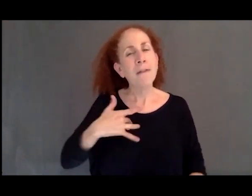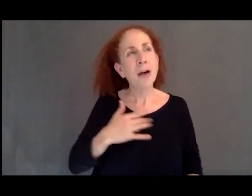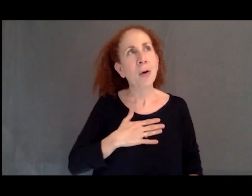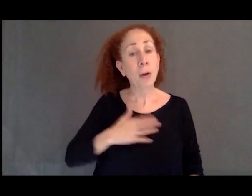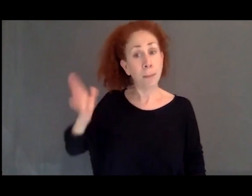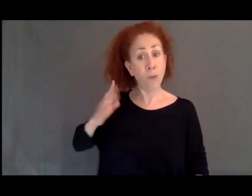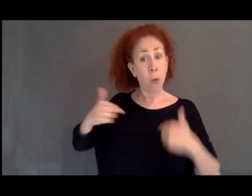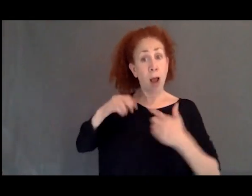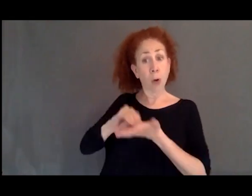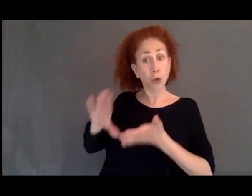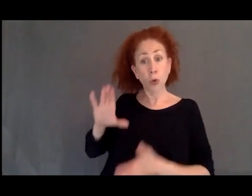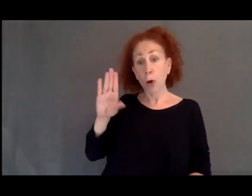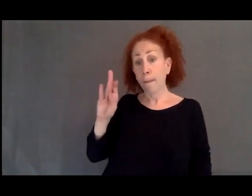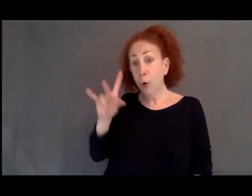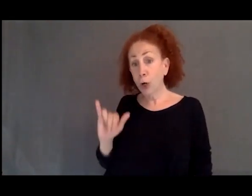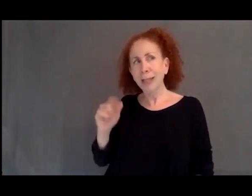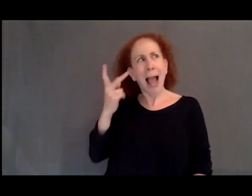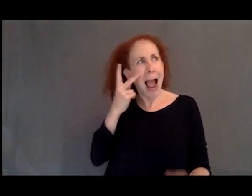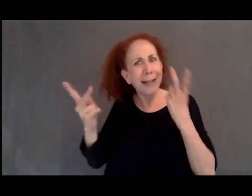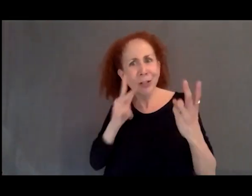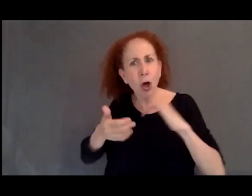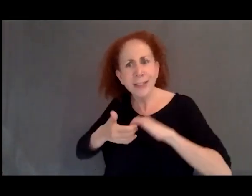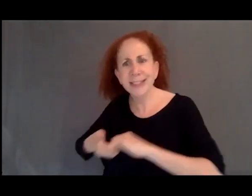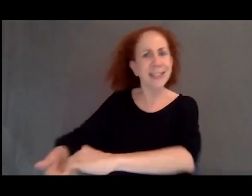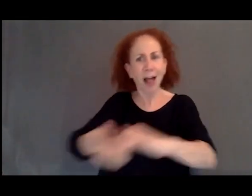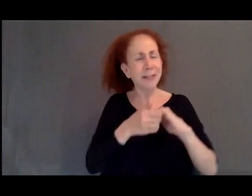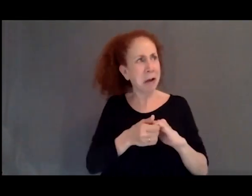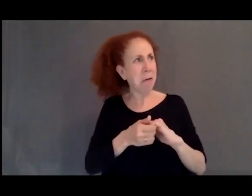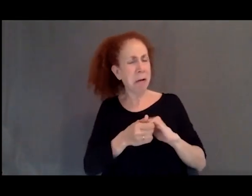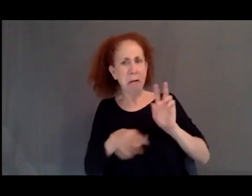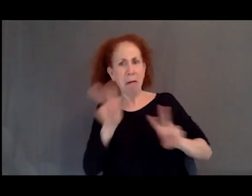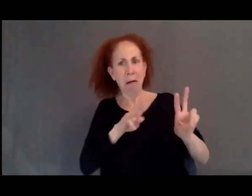when I was a student at Berkeley was the spirit of solidarity. That's one of the things that was so empowering.